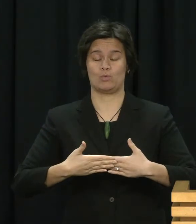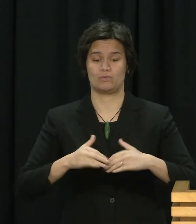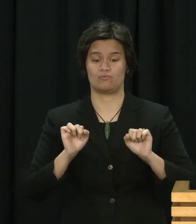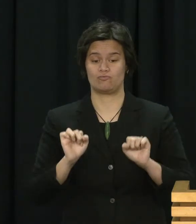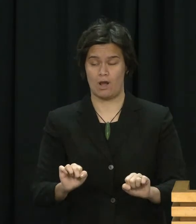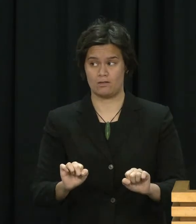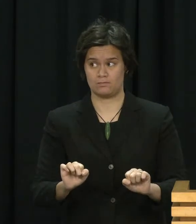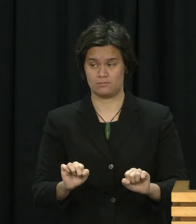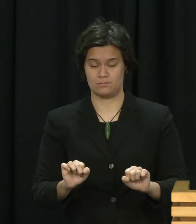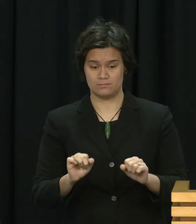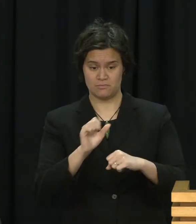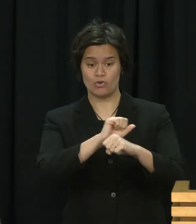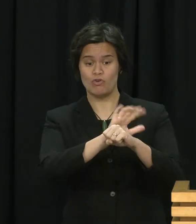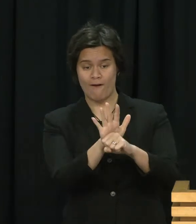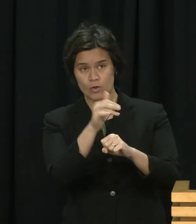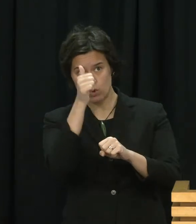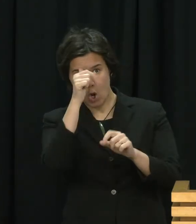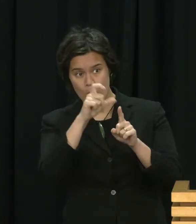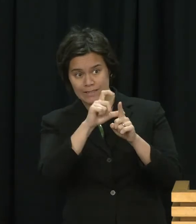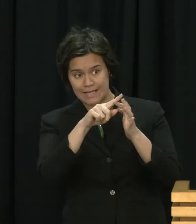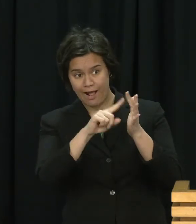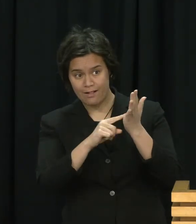This effectively signals